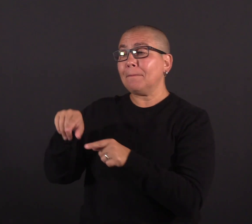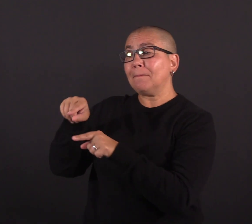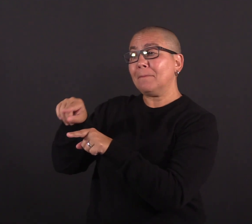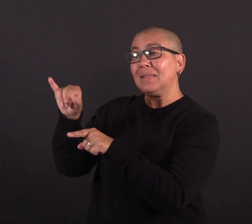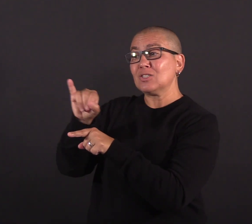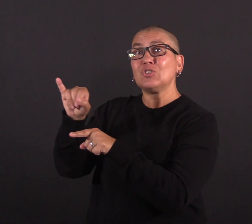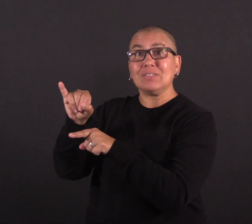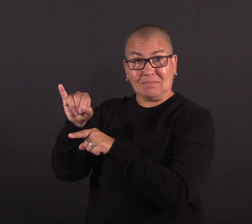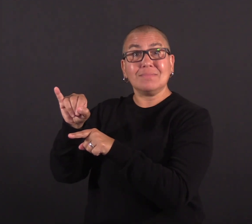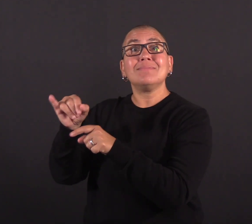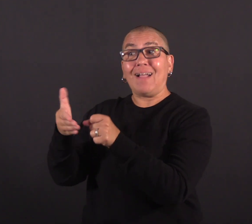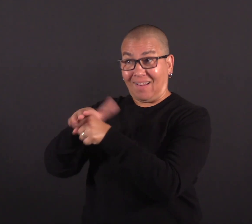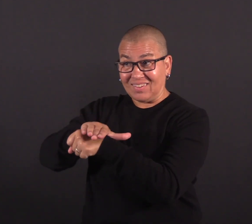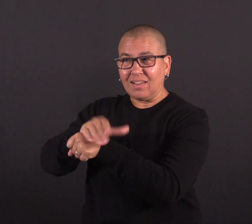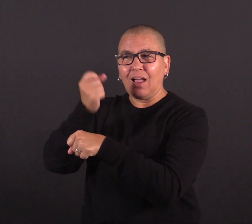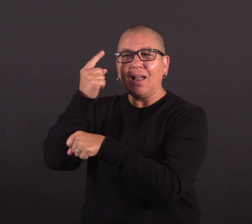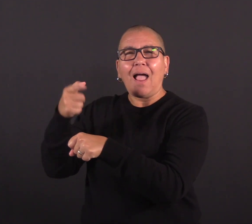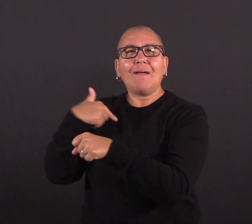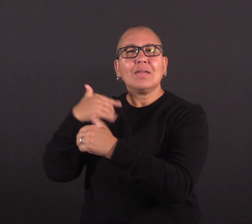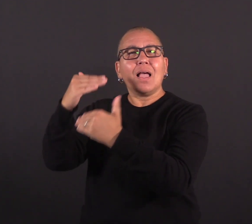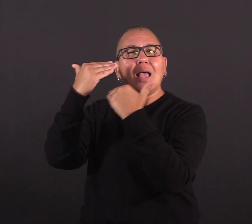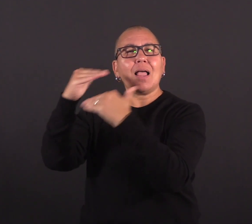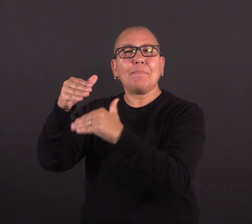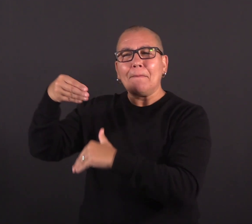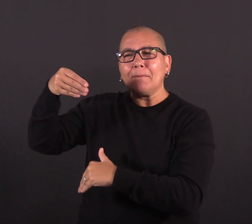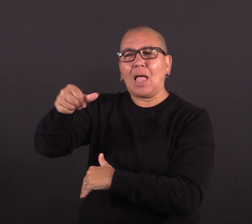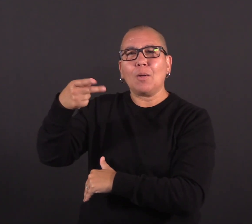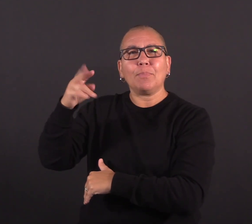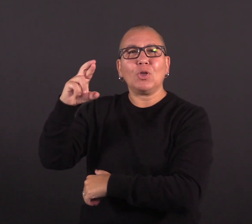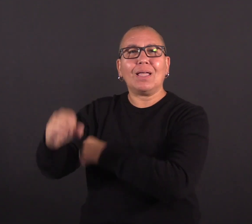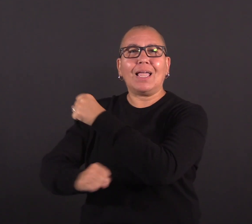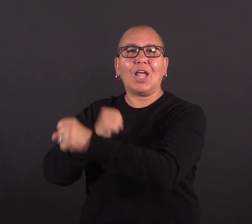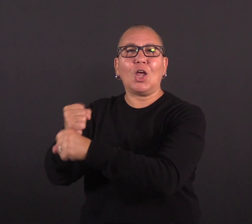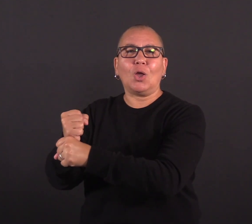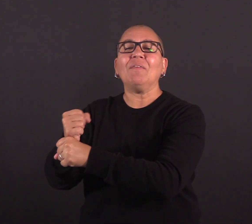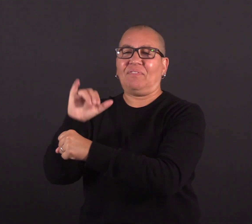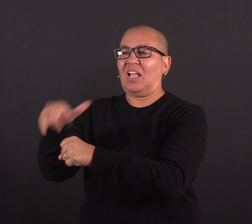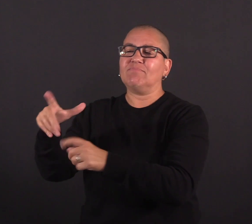Covers vaccines but has a fixed dollar limit or cap for vaccines.